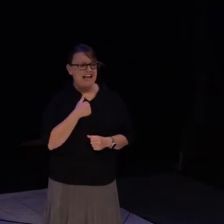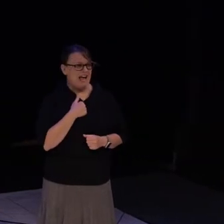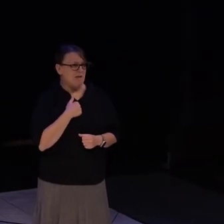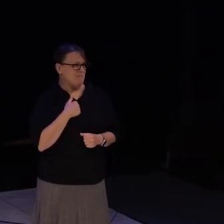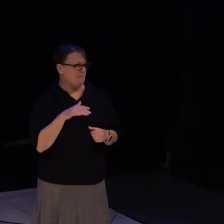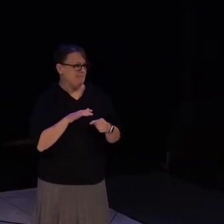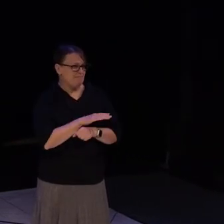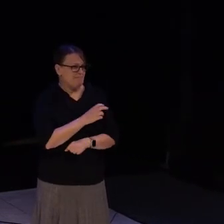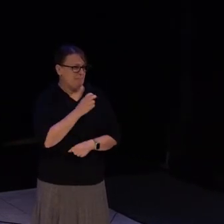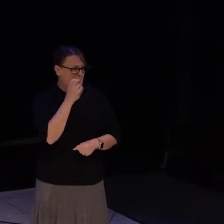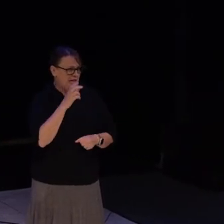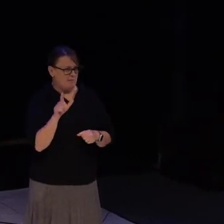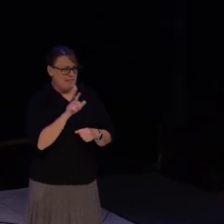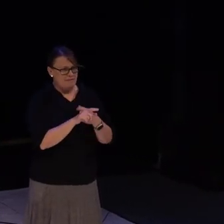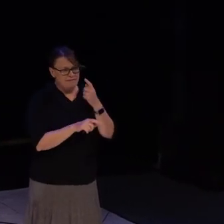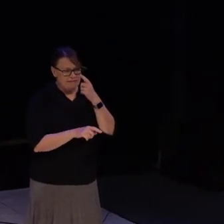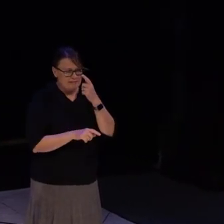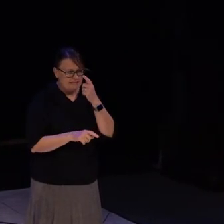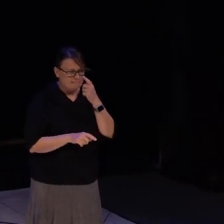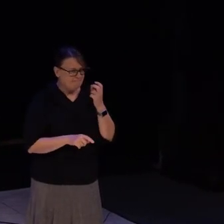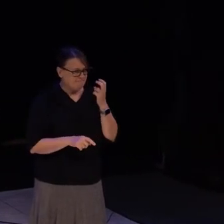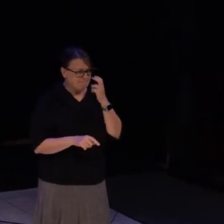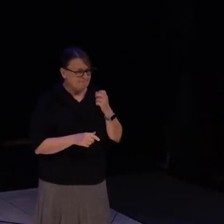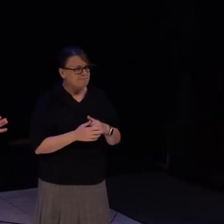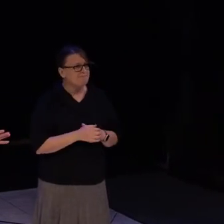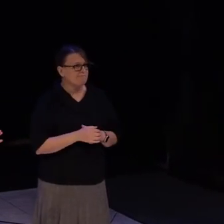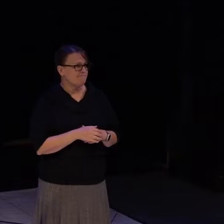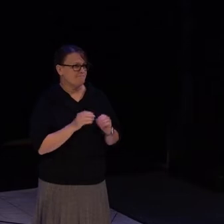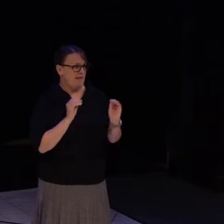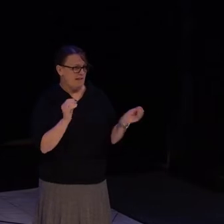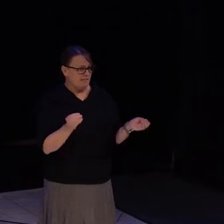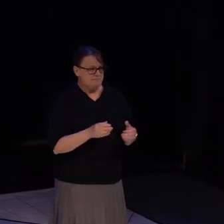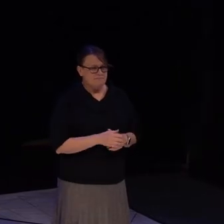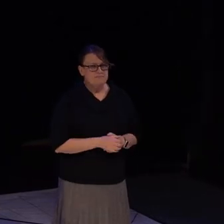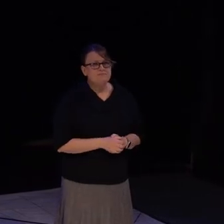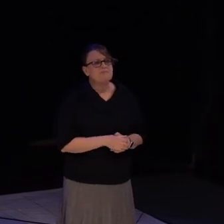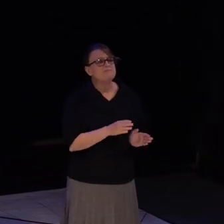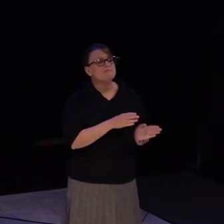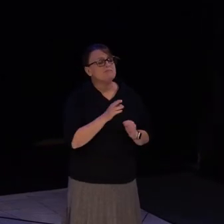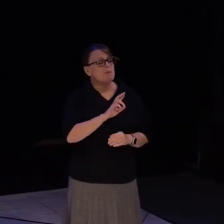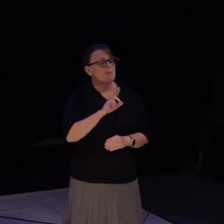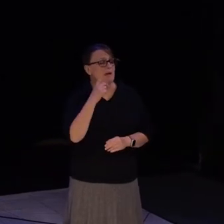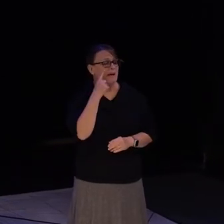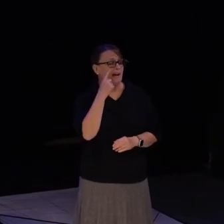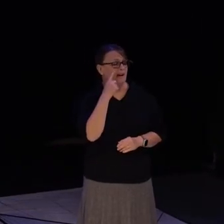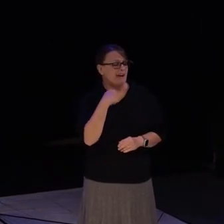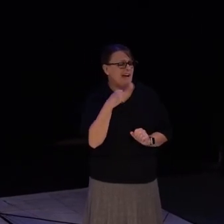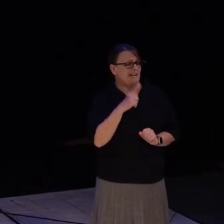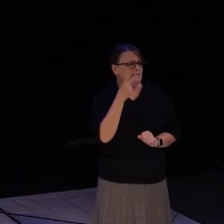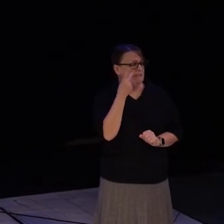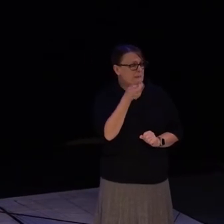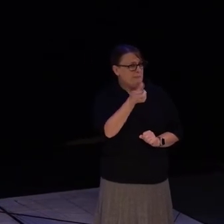I'm totally blind in my left eye. so I see nothing out of that. It's pretty much lights out, nothing. In my right eye, I can see a little bit.